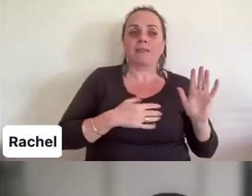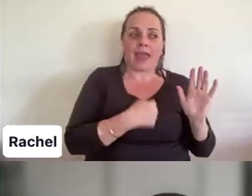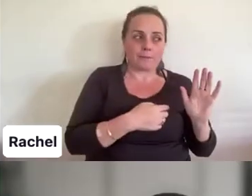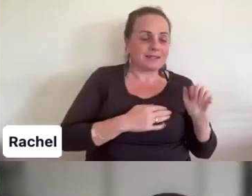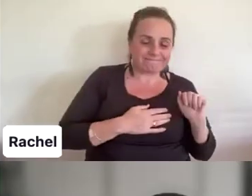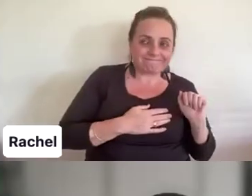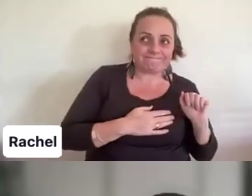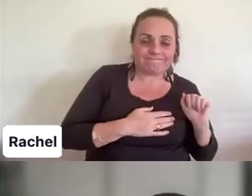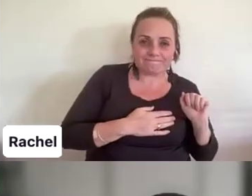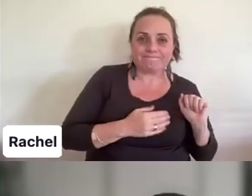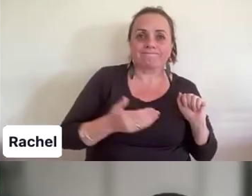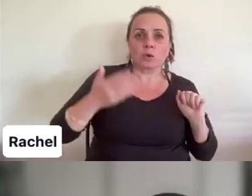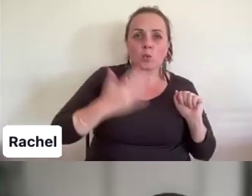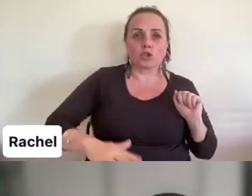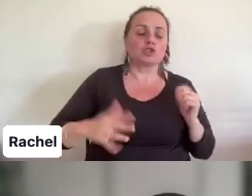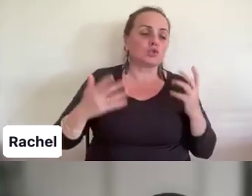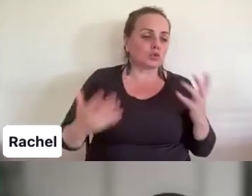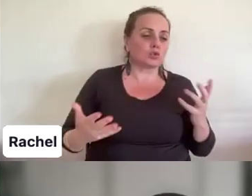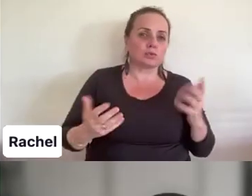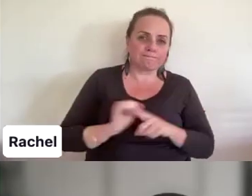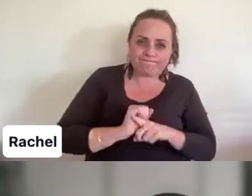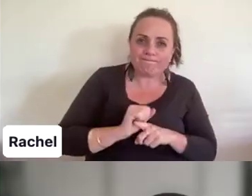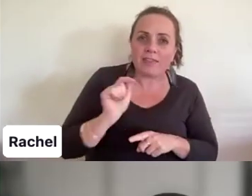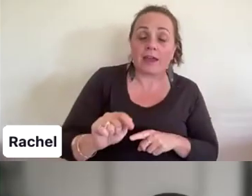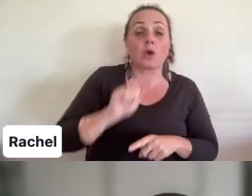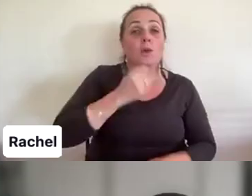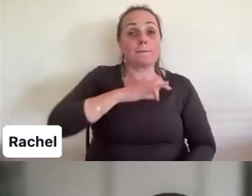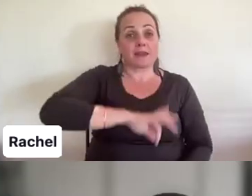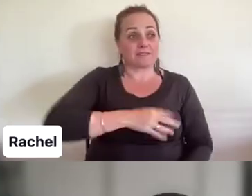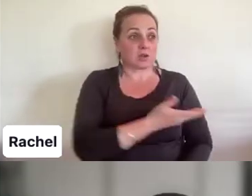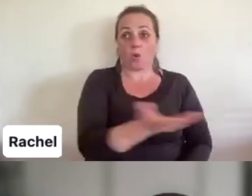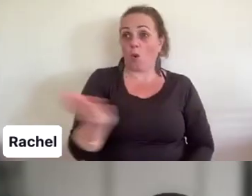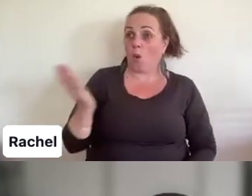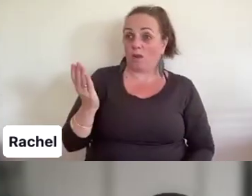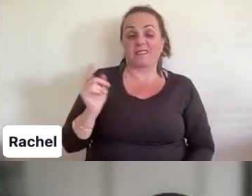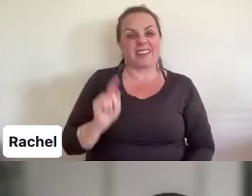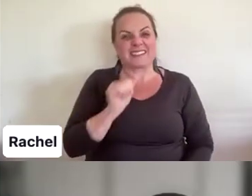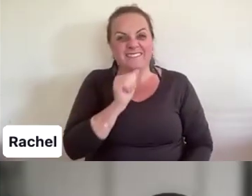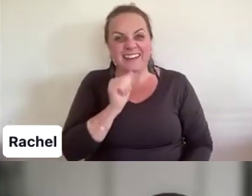something they want too. And it will benefit everybody. It's a funny thing about accessibility